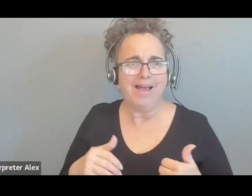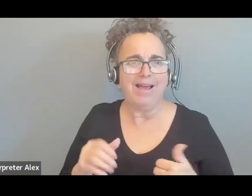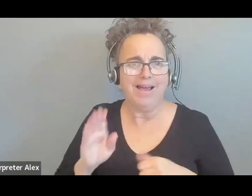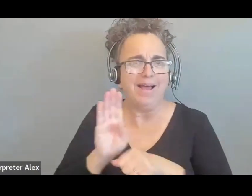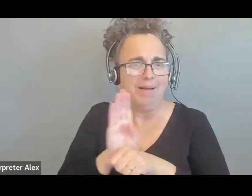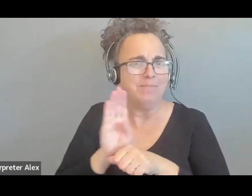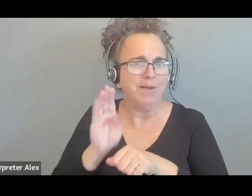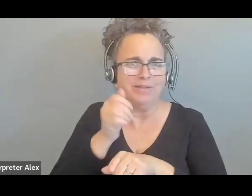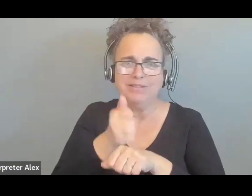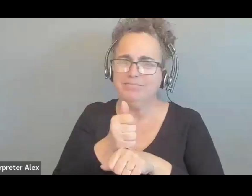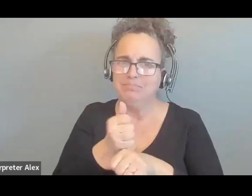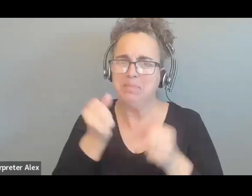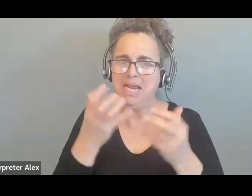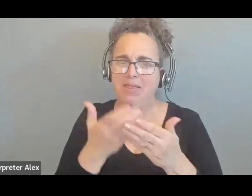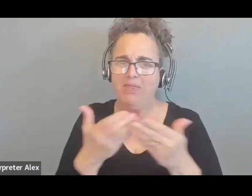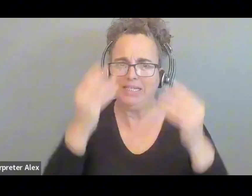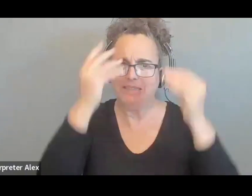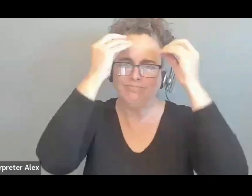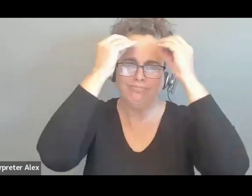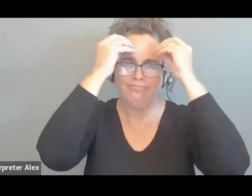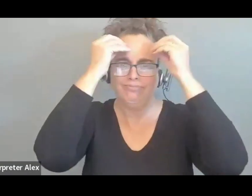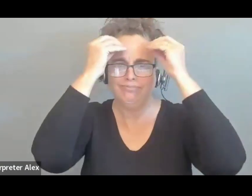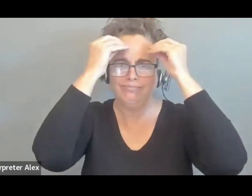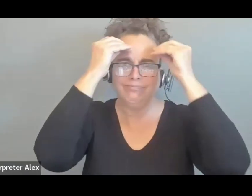going to keep me up at night